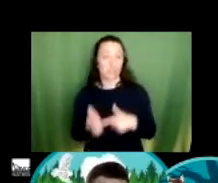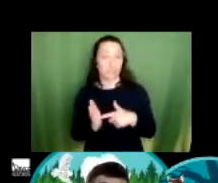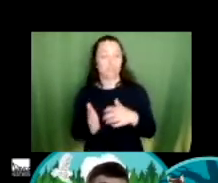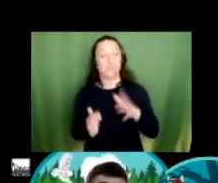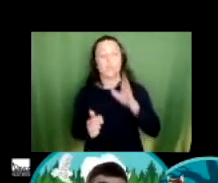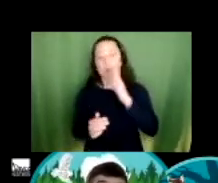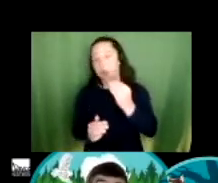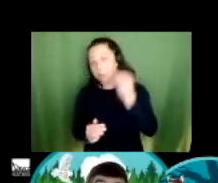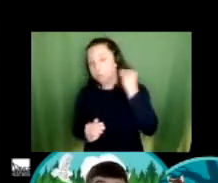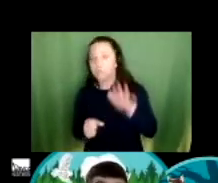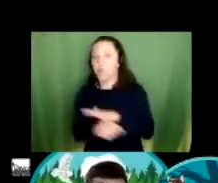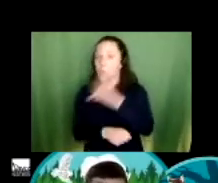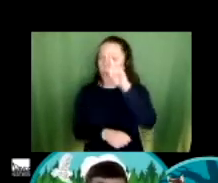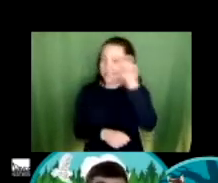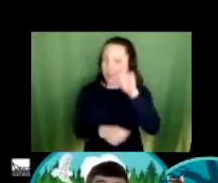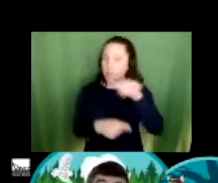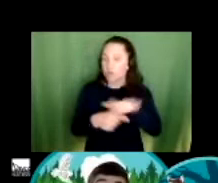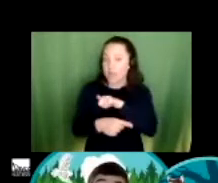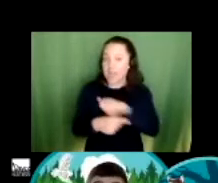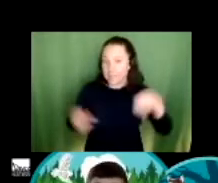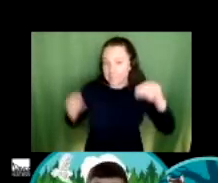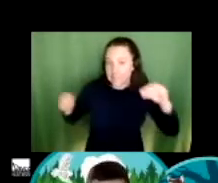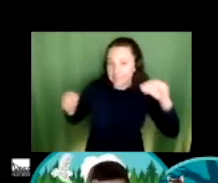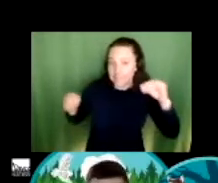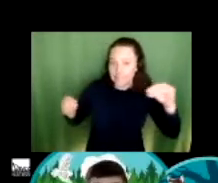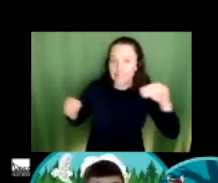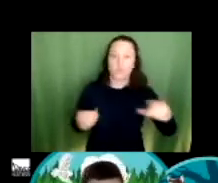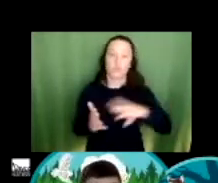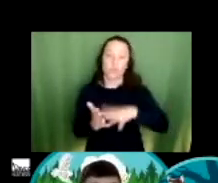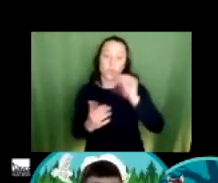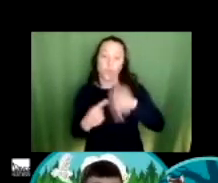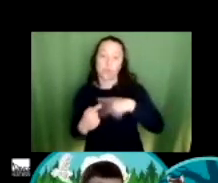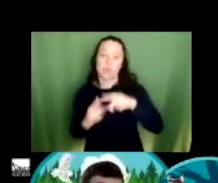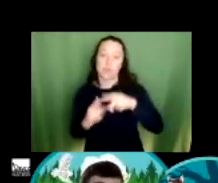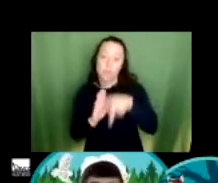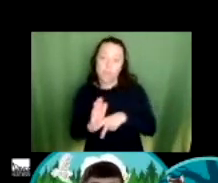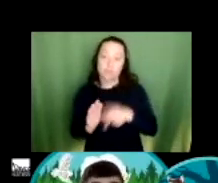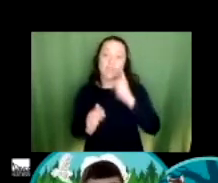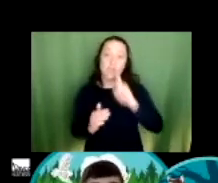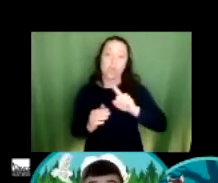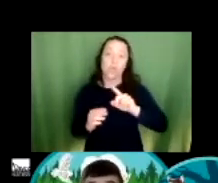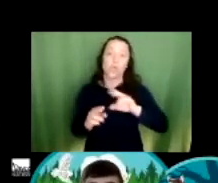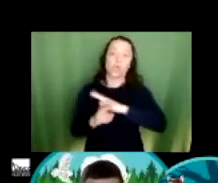design for learning and then redesign and transition our programs that we are now presenting